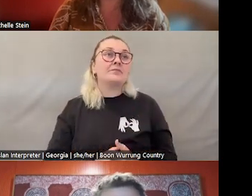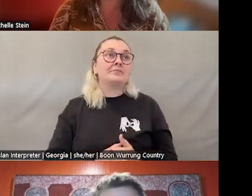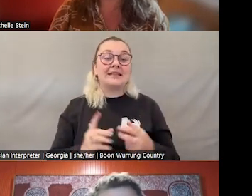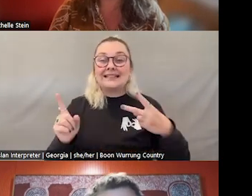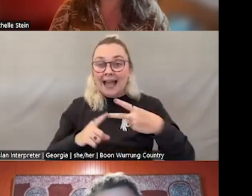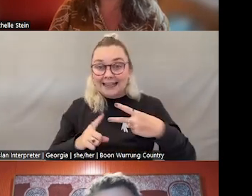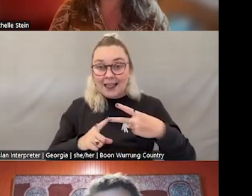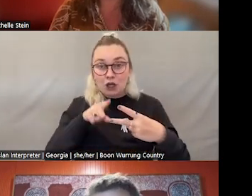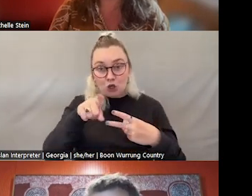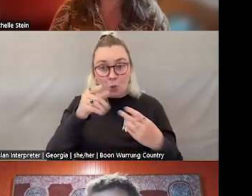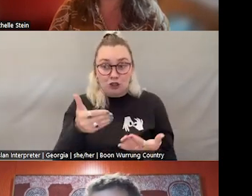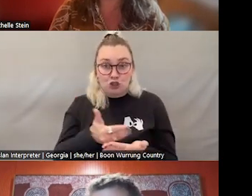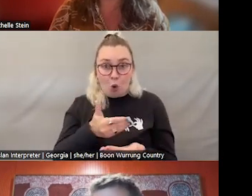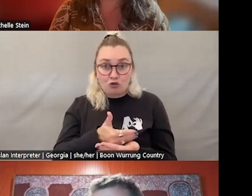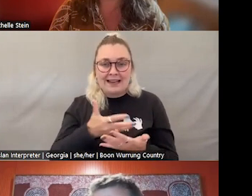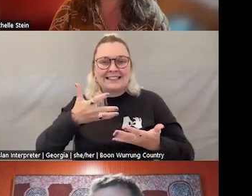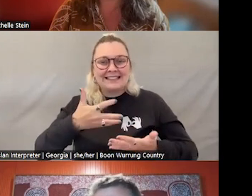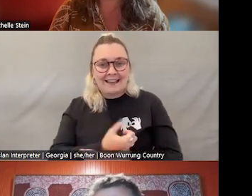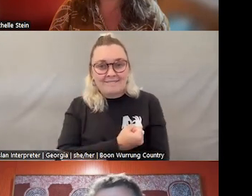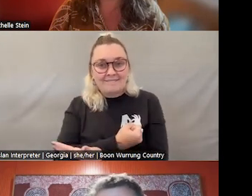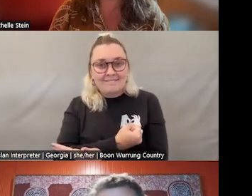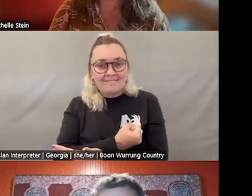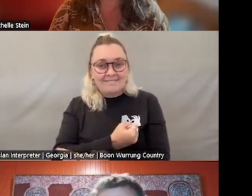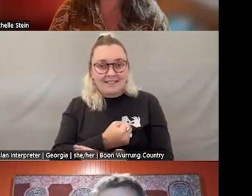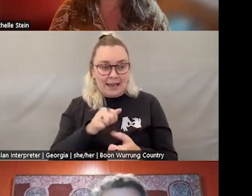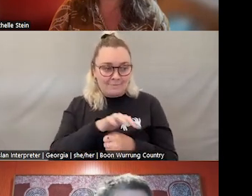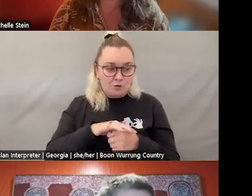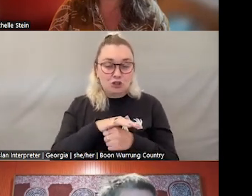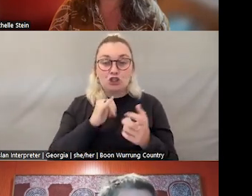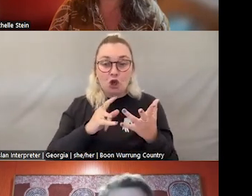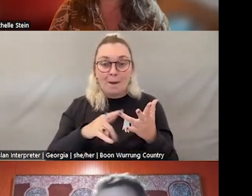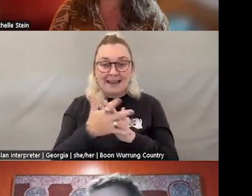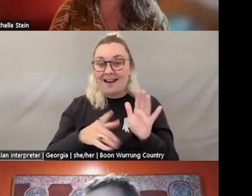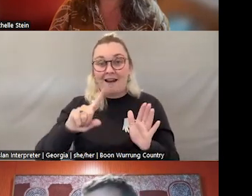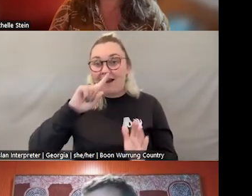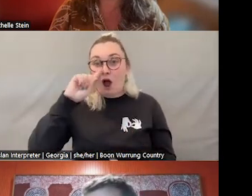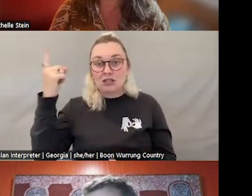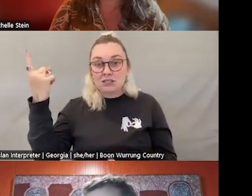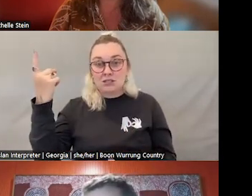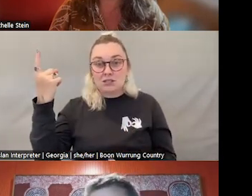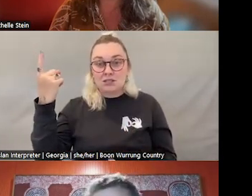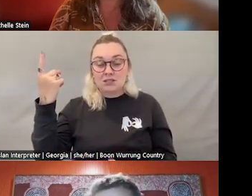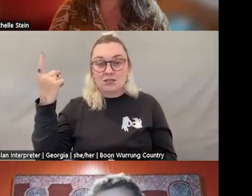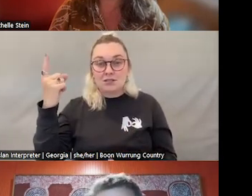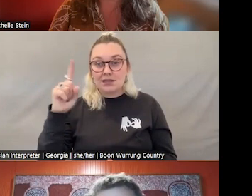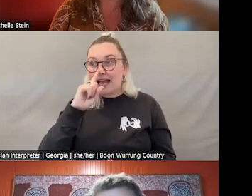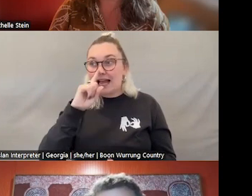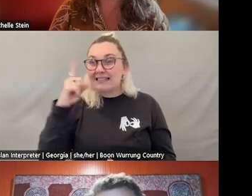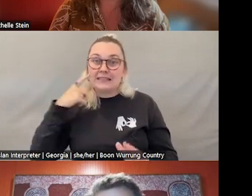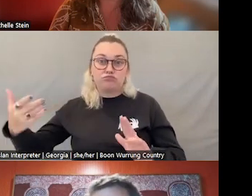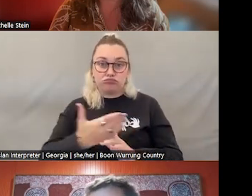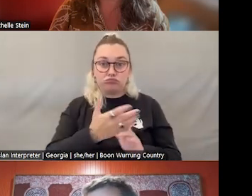you are storing it in a safe environment. So that it can't be easily accessed or hacked.